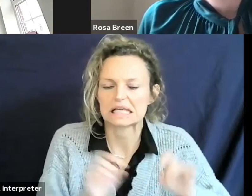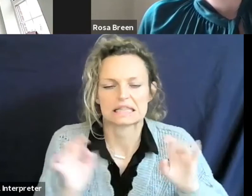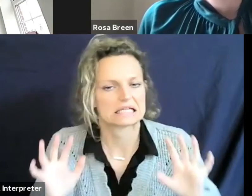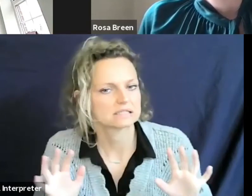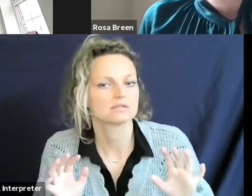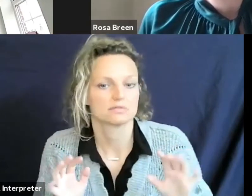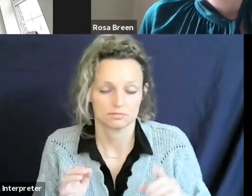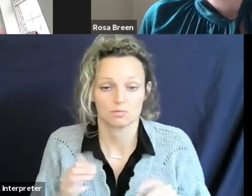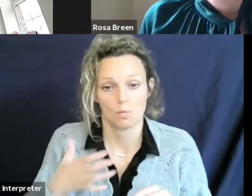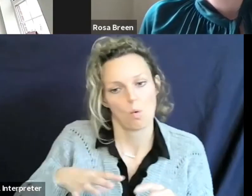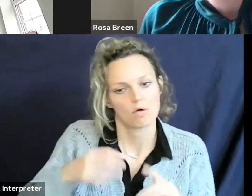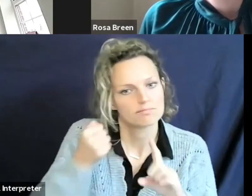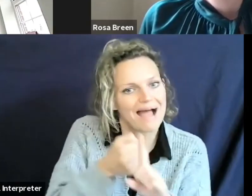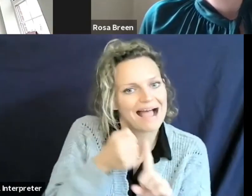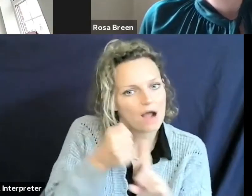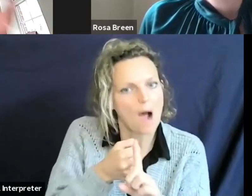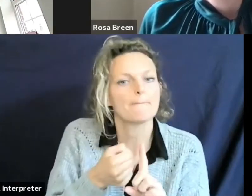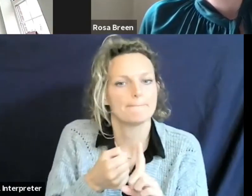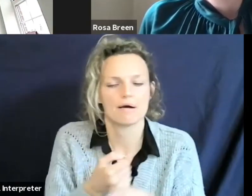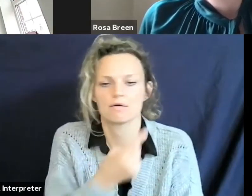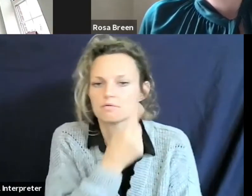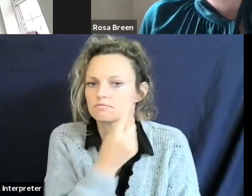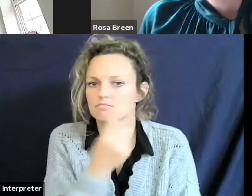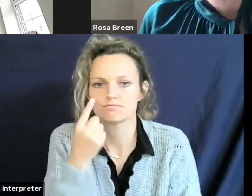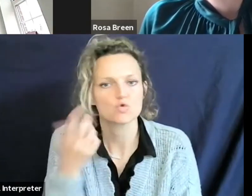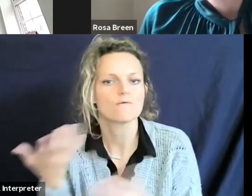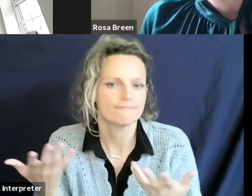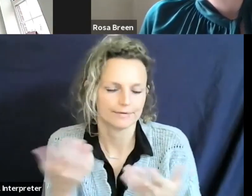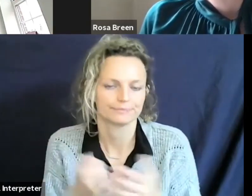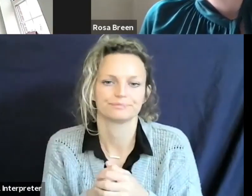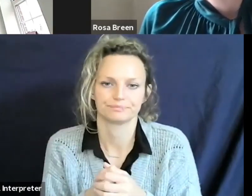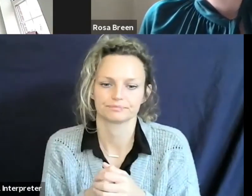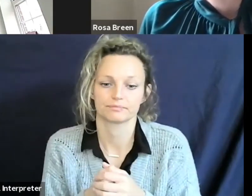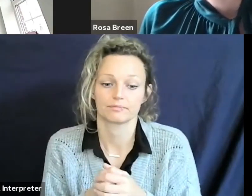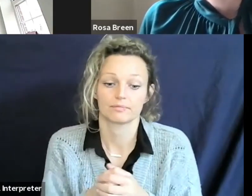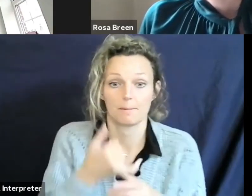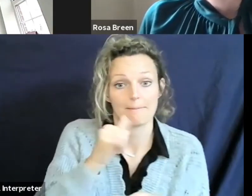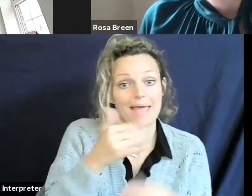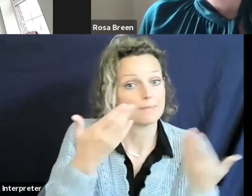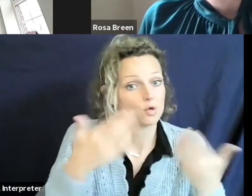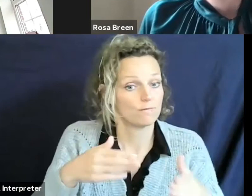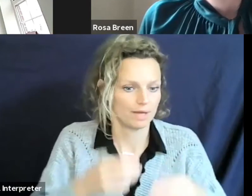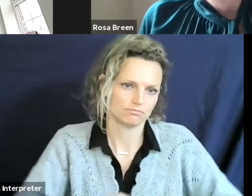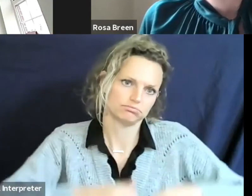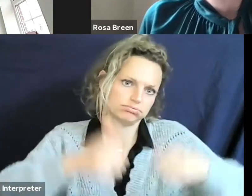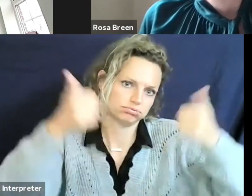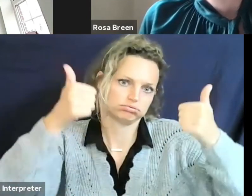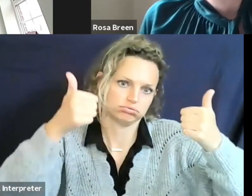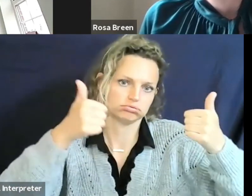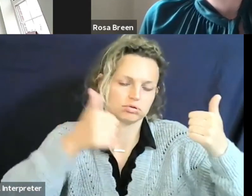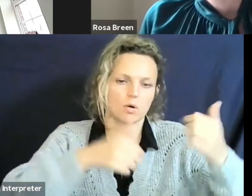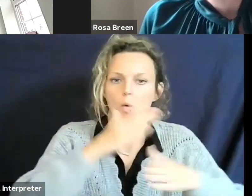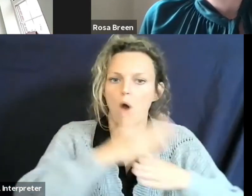therefore almost proving that you have done what you are saying you have done, not just saying it.